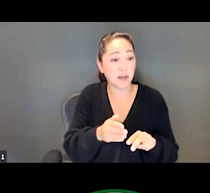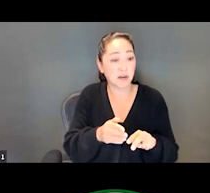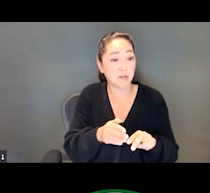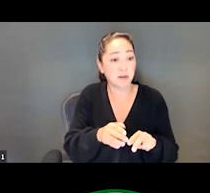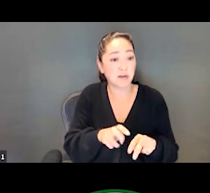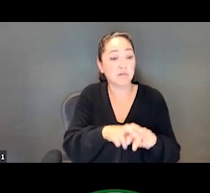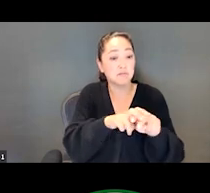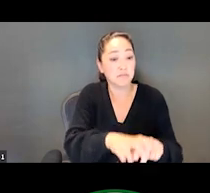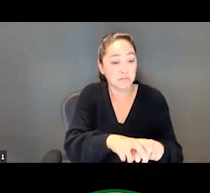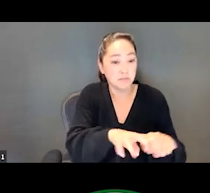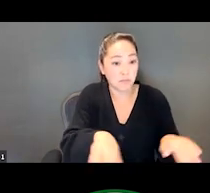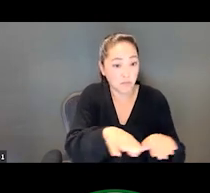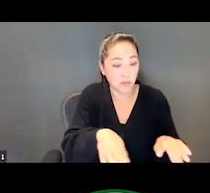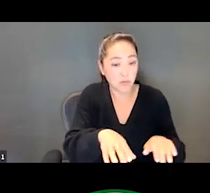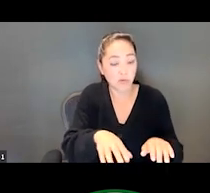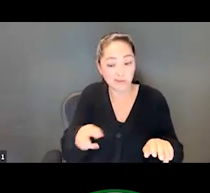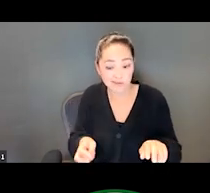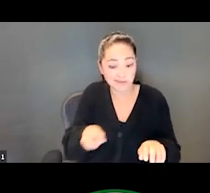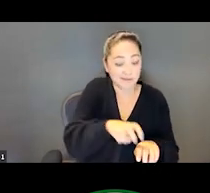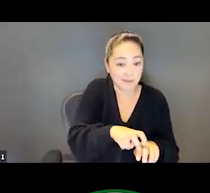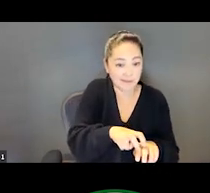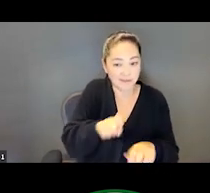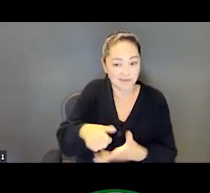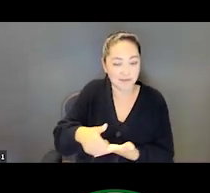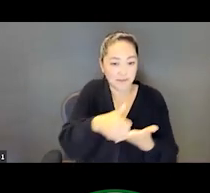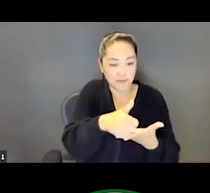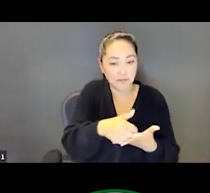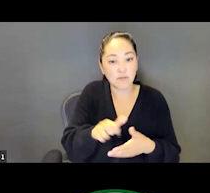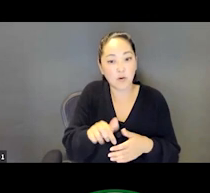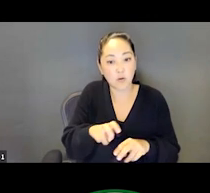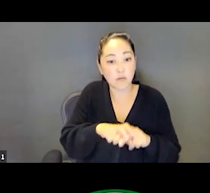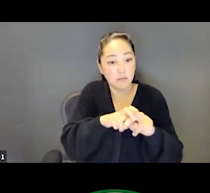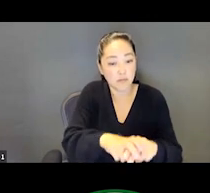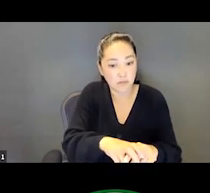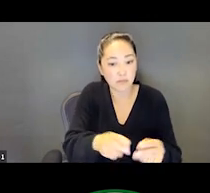done all of these activities you need to be able to give to give feedback.